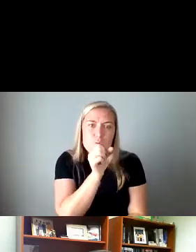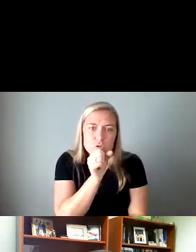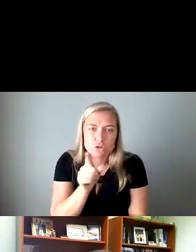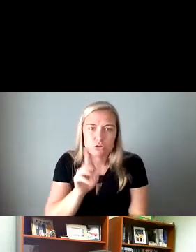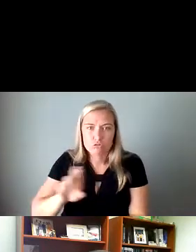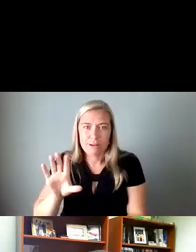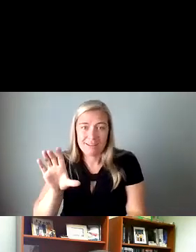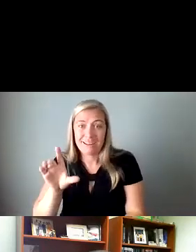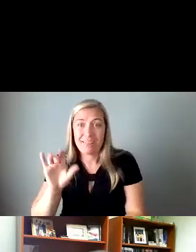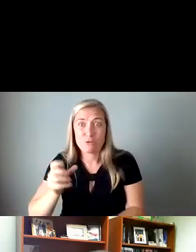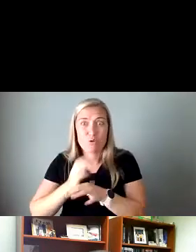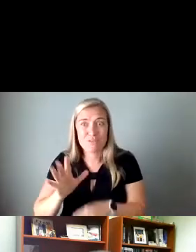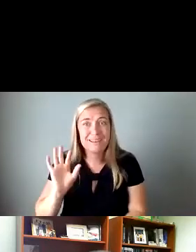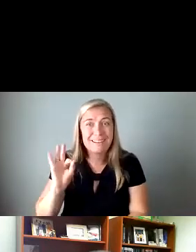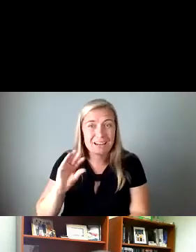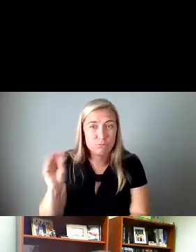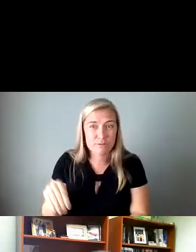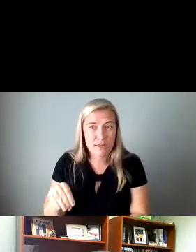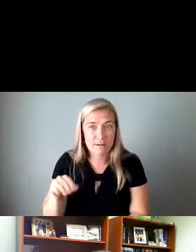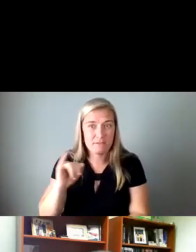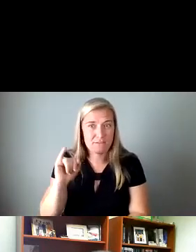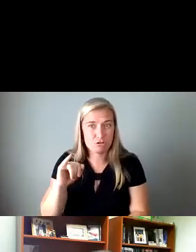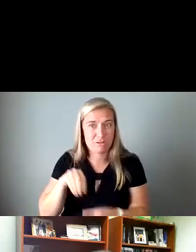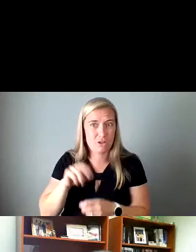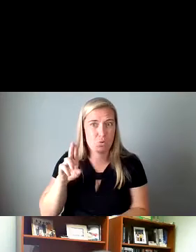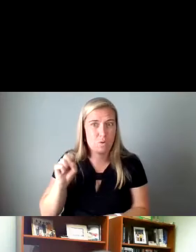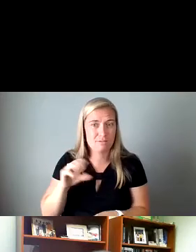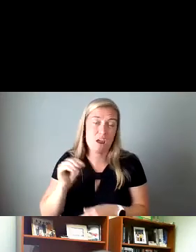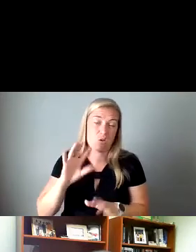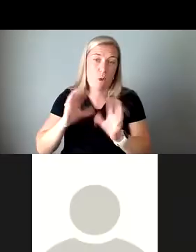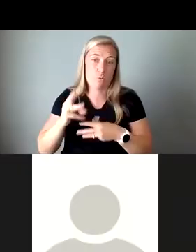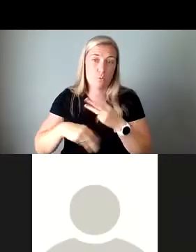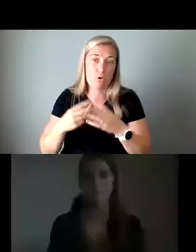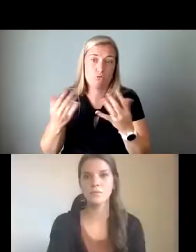of infections in the United States and around the world right now. That's probably not the